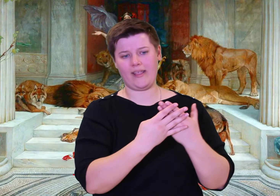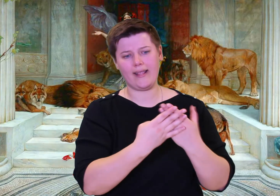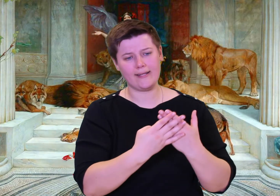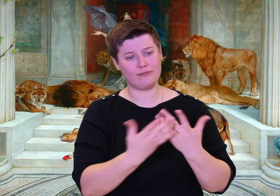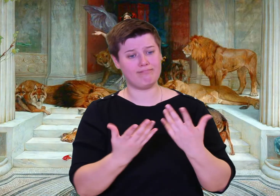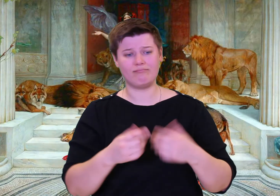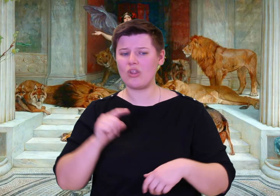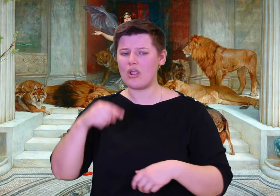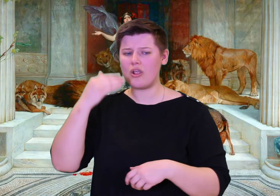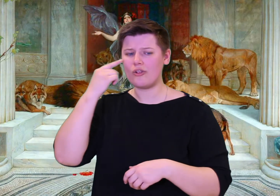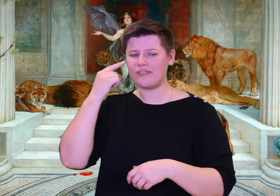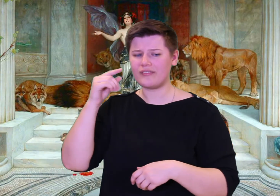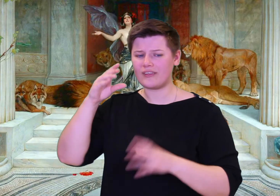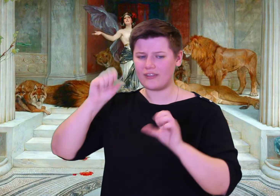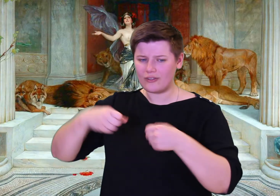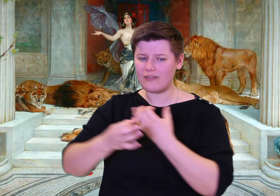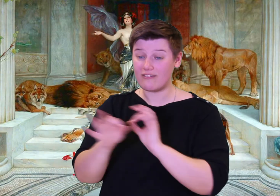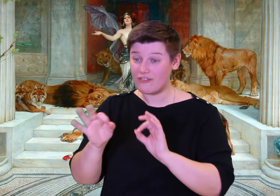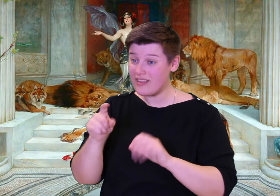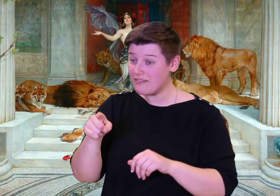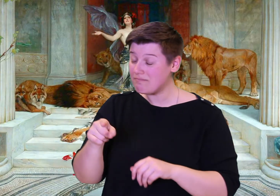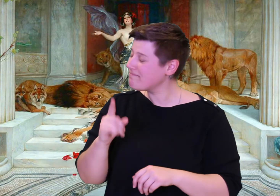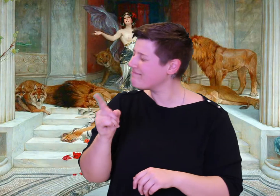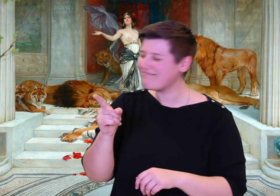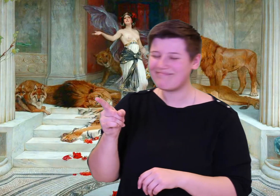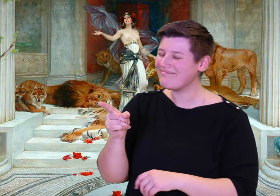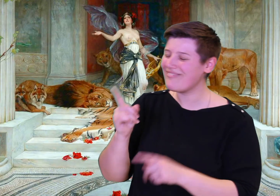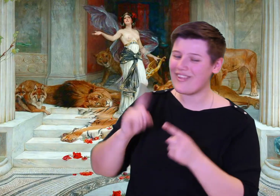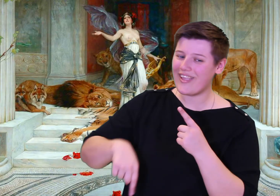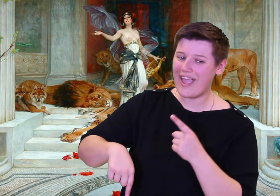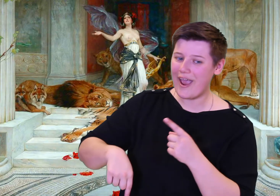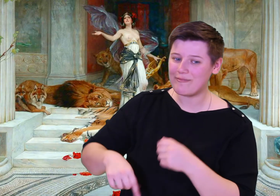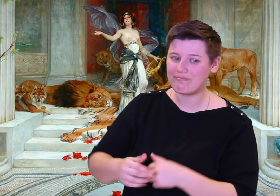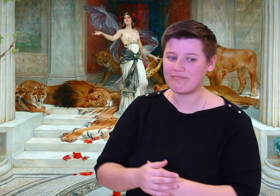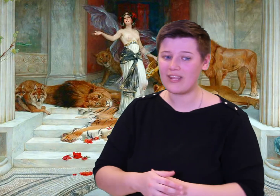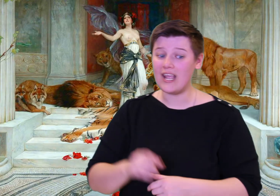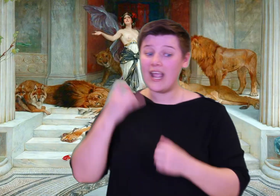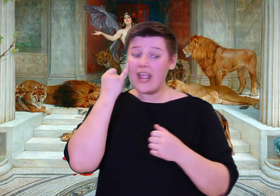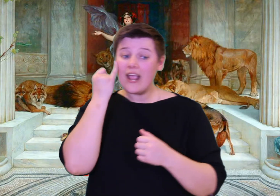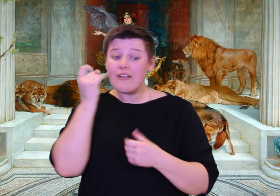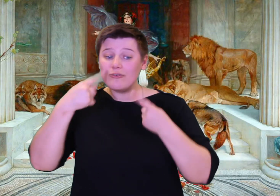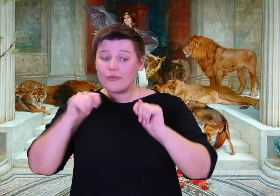He took my hand and said, 'Why have you come across these hills alone? You do not know